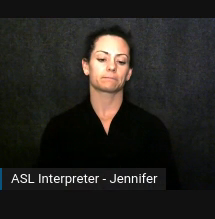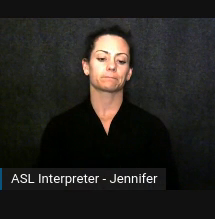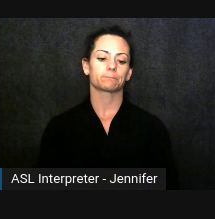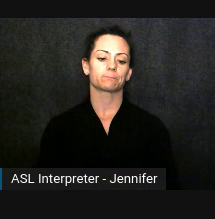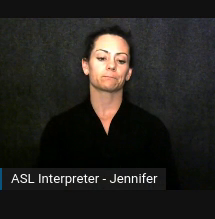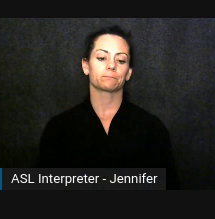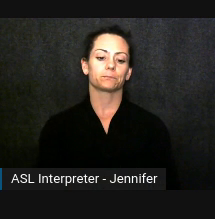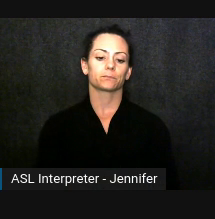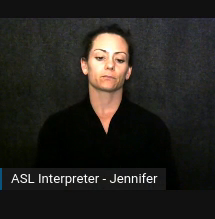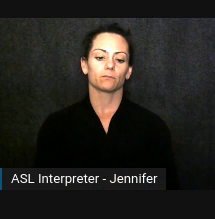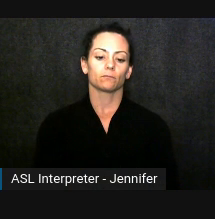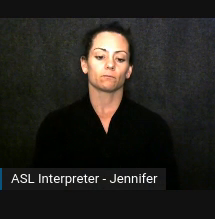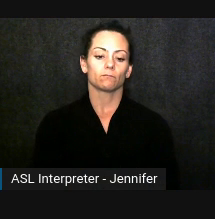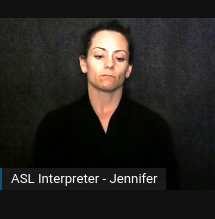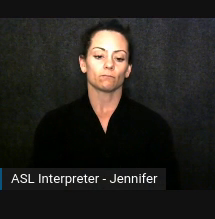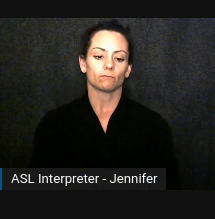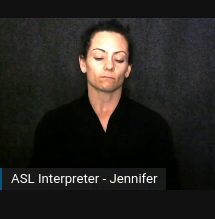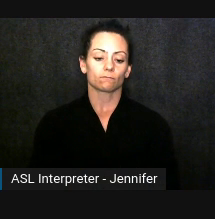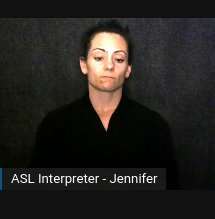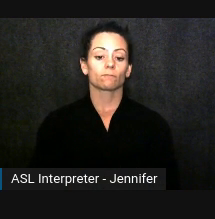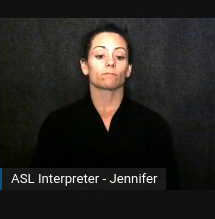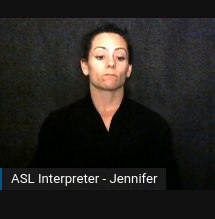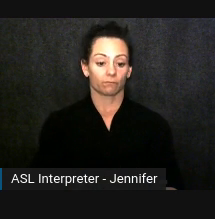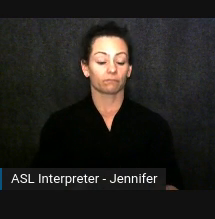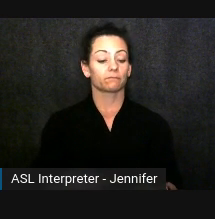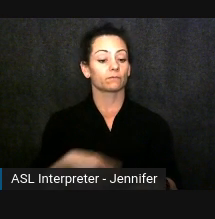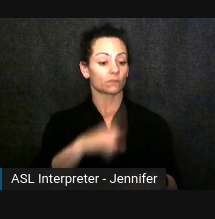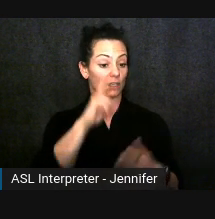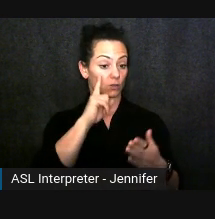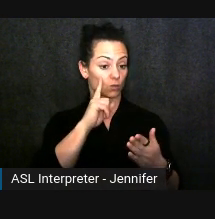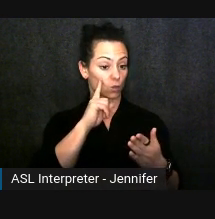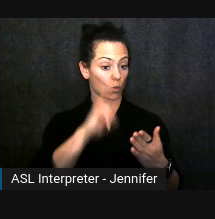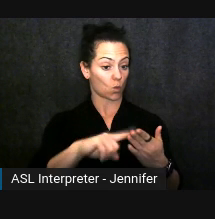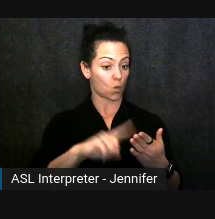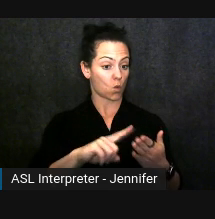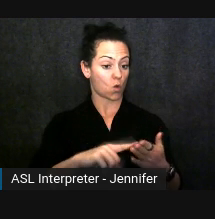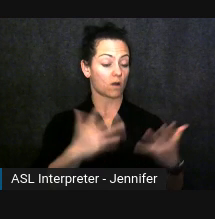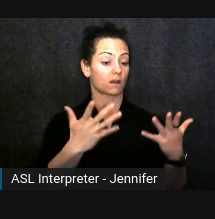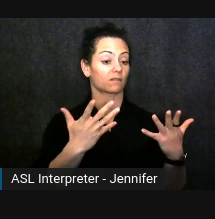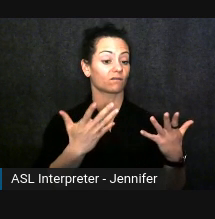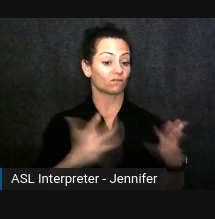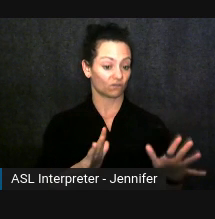Following our audit, I compiled a list of all of the issues